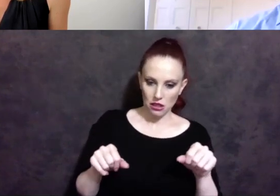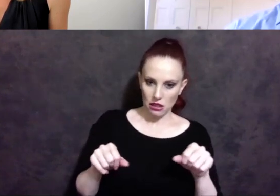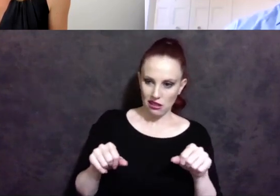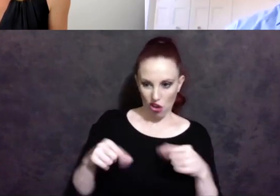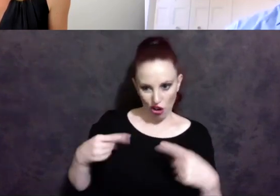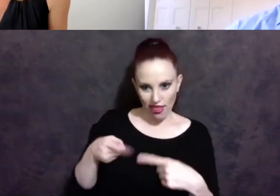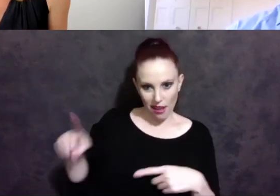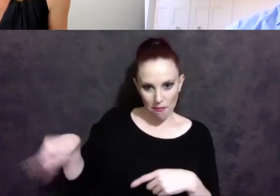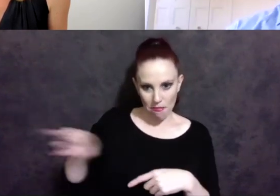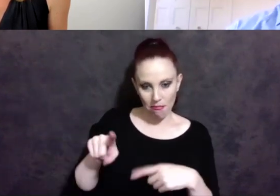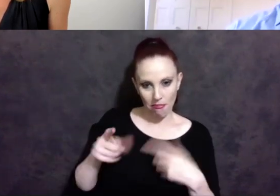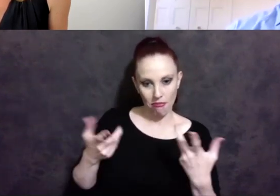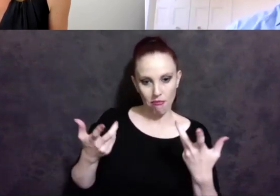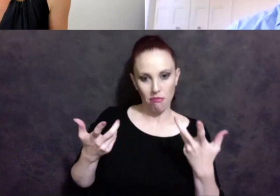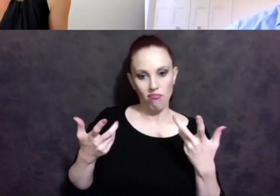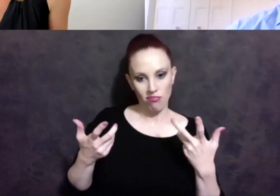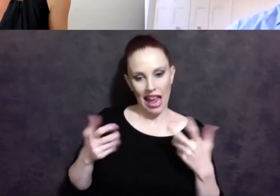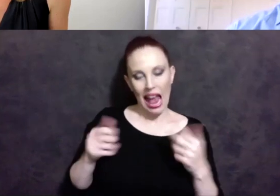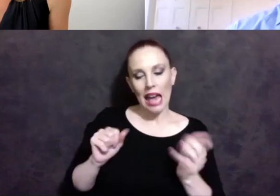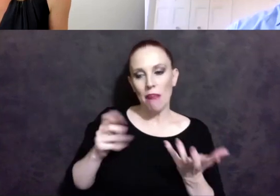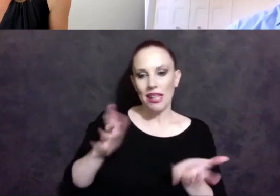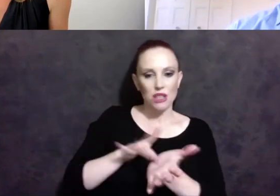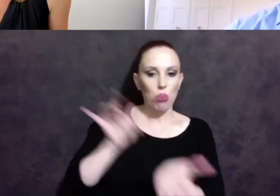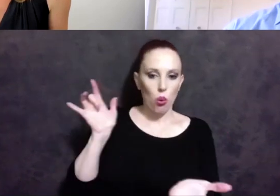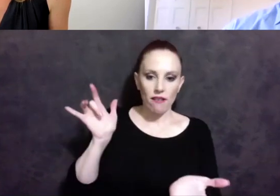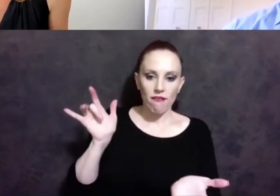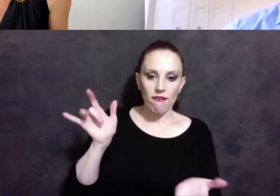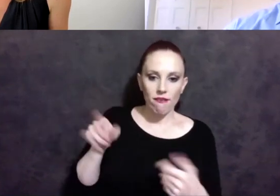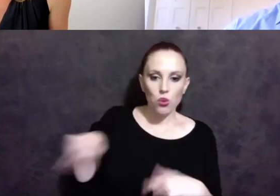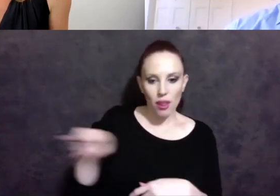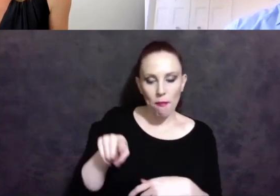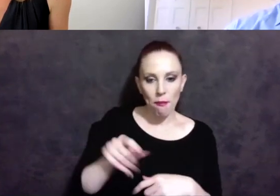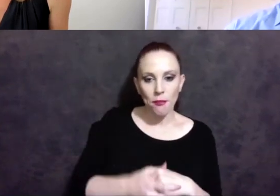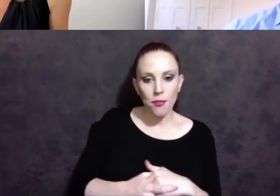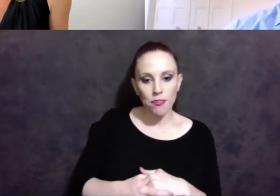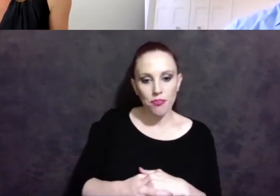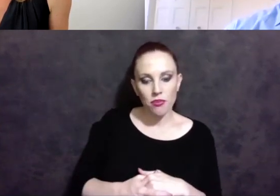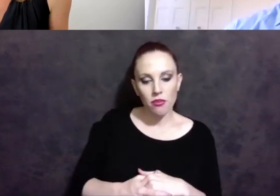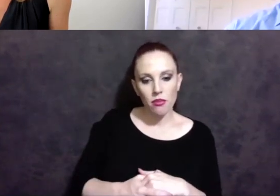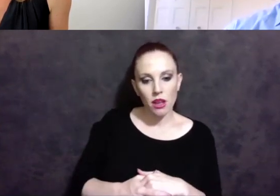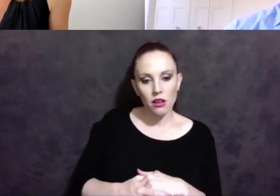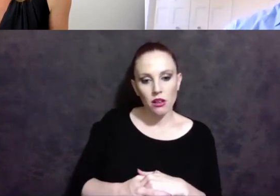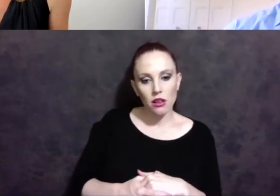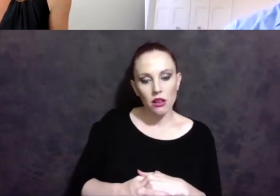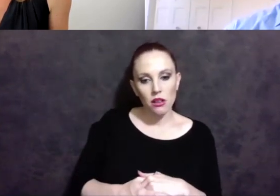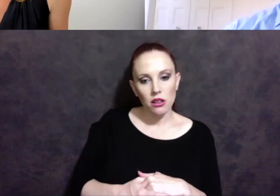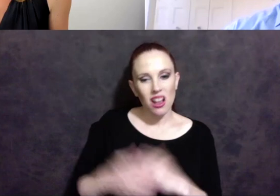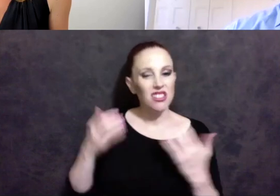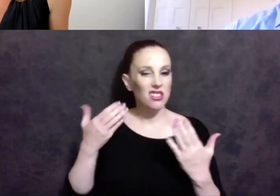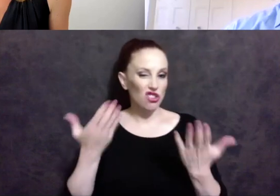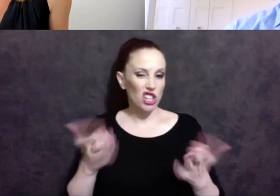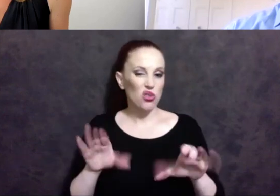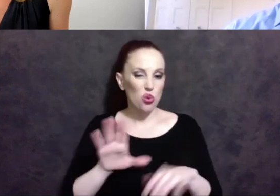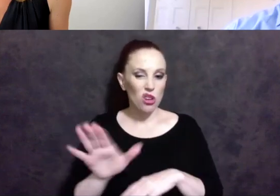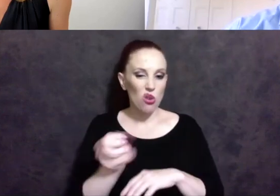ways it can be exploitive. I would also suggest really doing your own personal work both outside